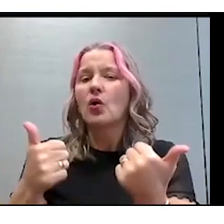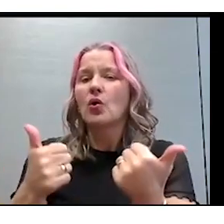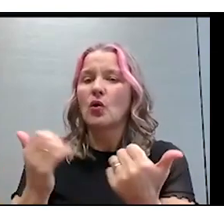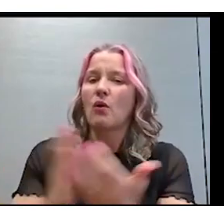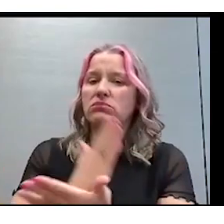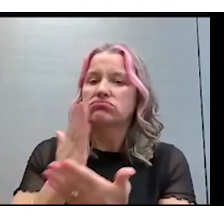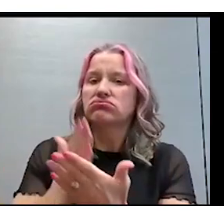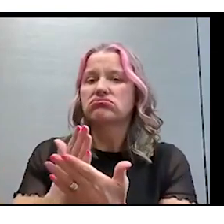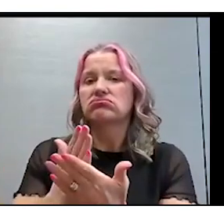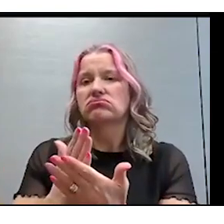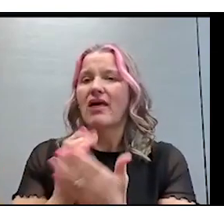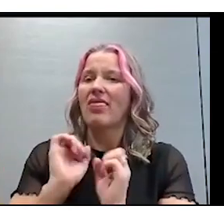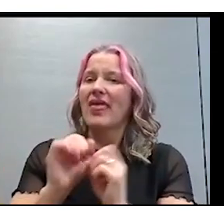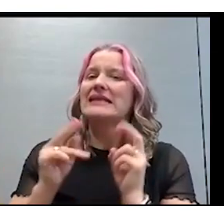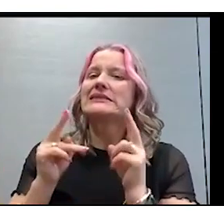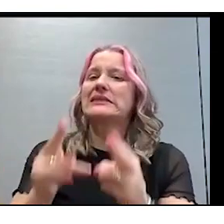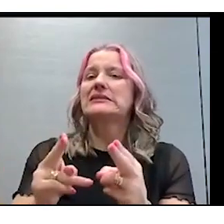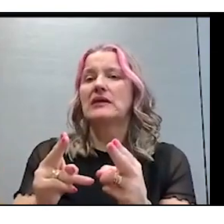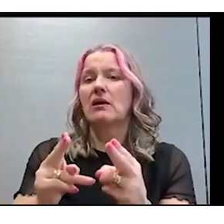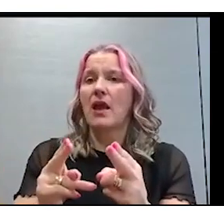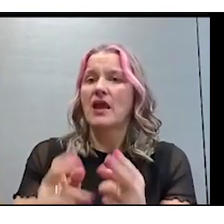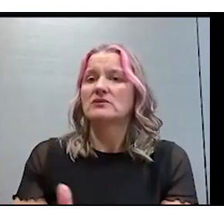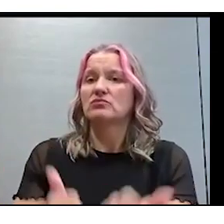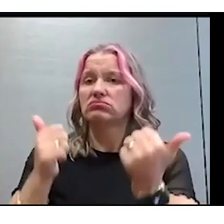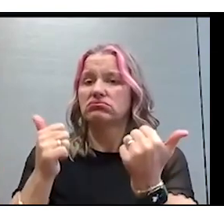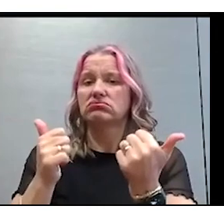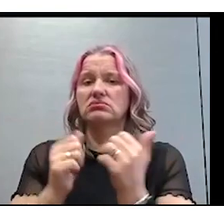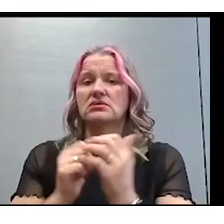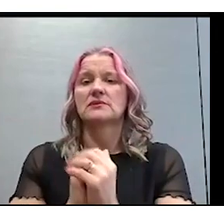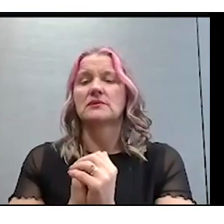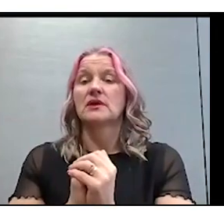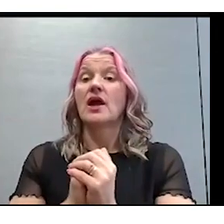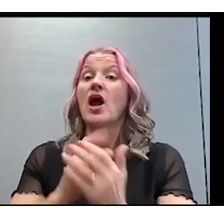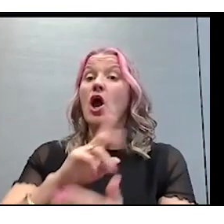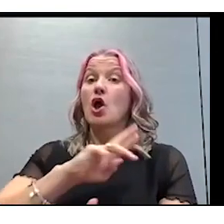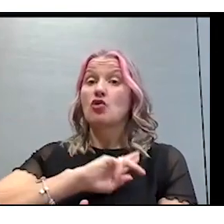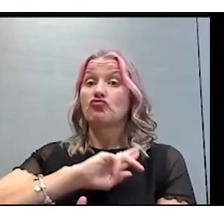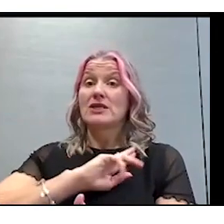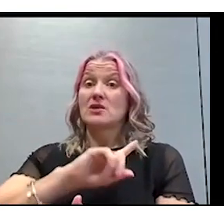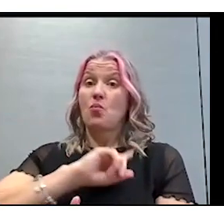that there is a system called scientific rigour. And the reason I'm sharing all these principles is